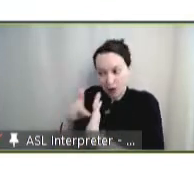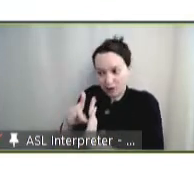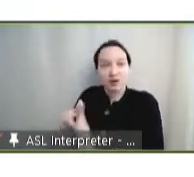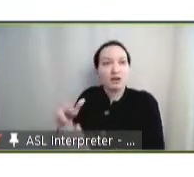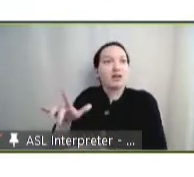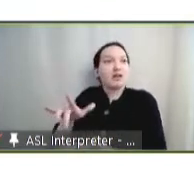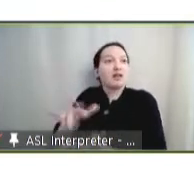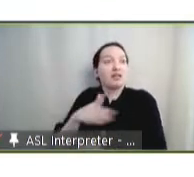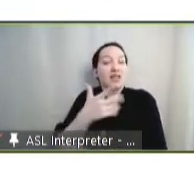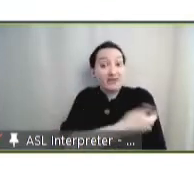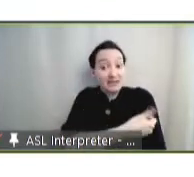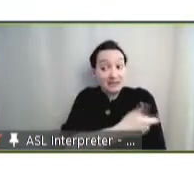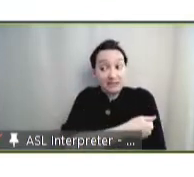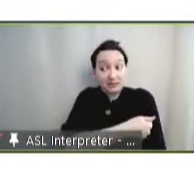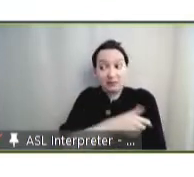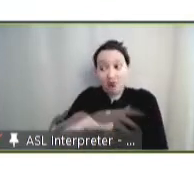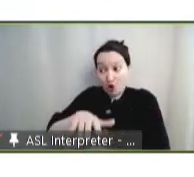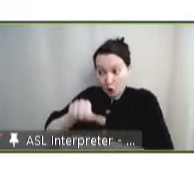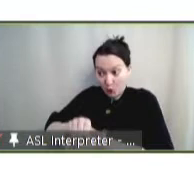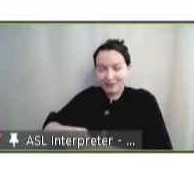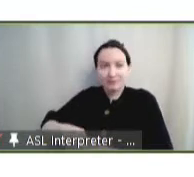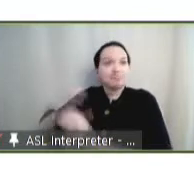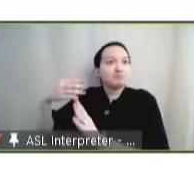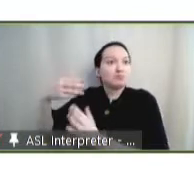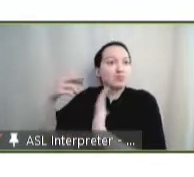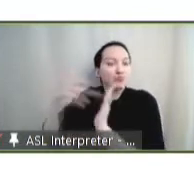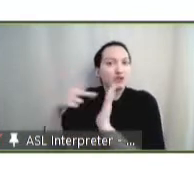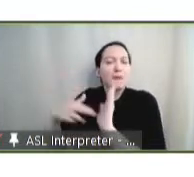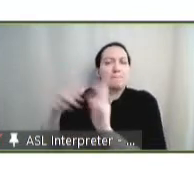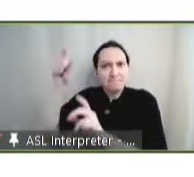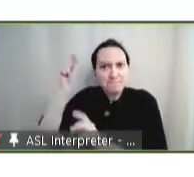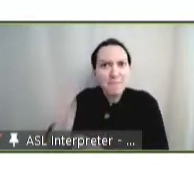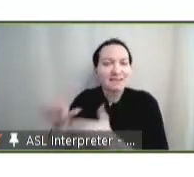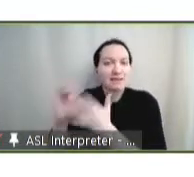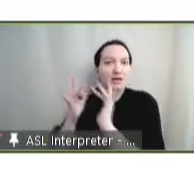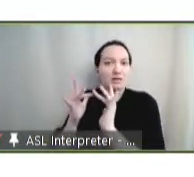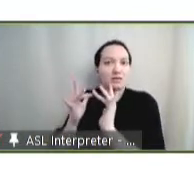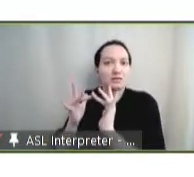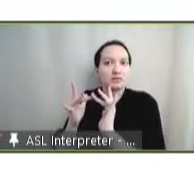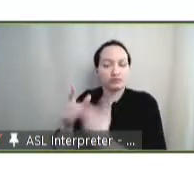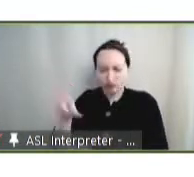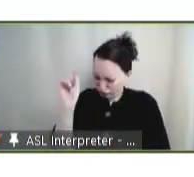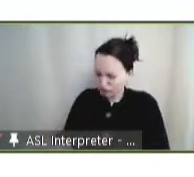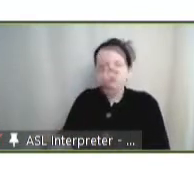that vaccination appointment registration must be conducted online. You know, many communities of